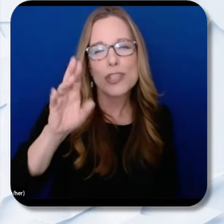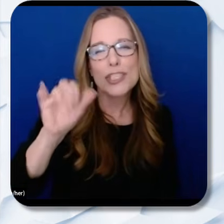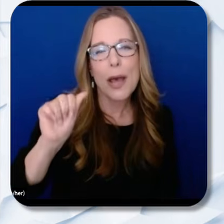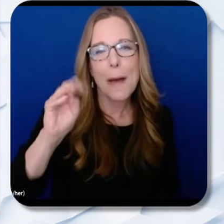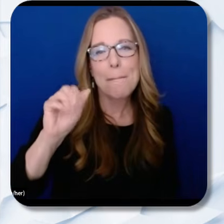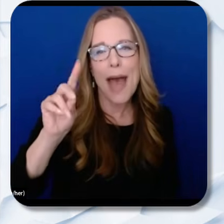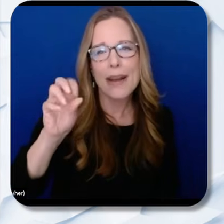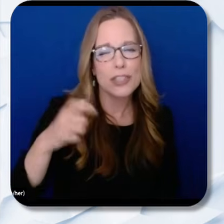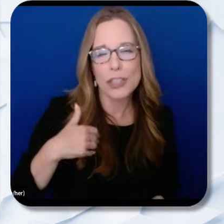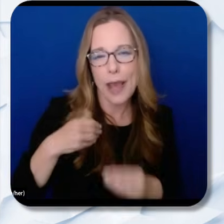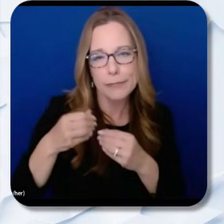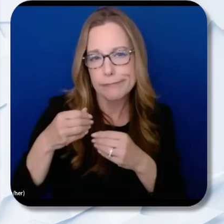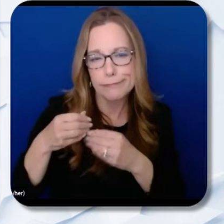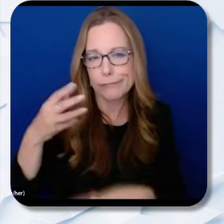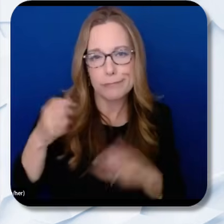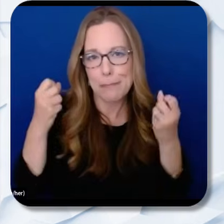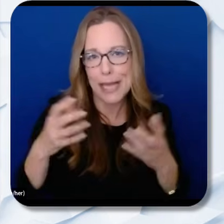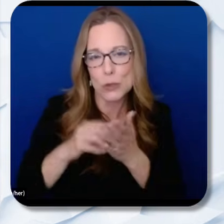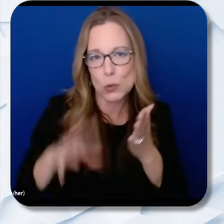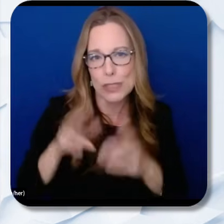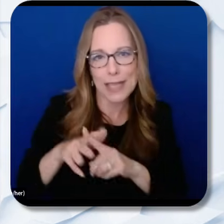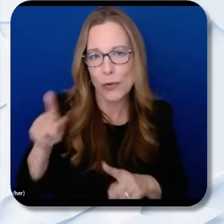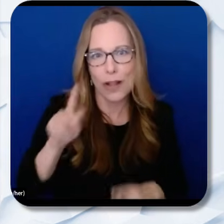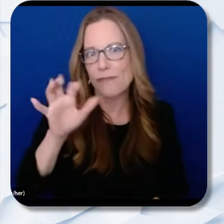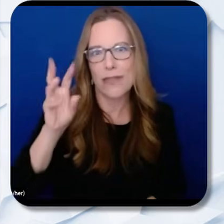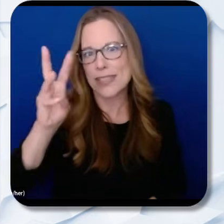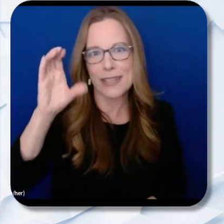and she drove me to the Department of Social Services one day on a school day so I could